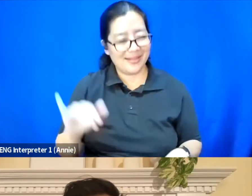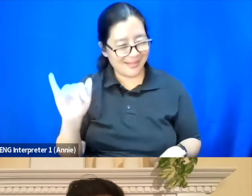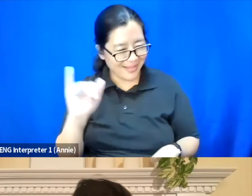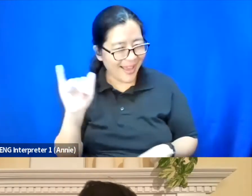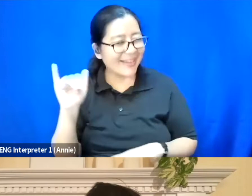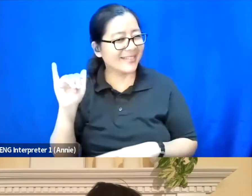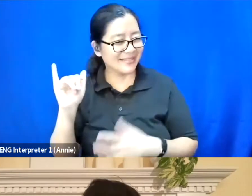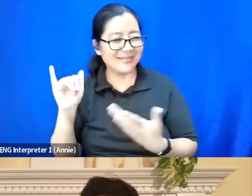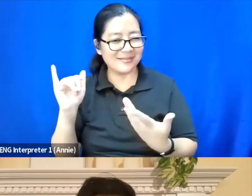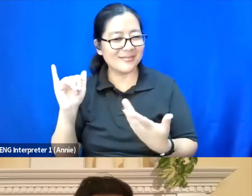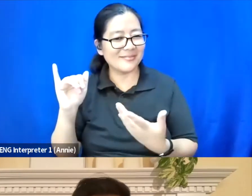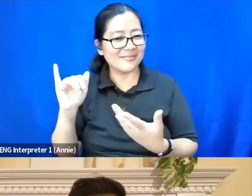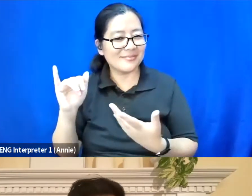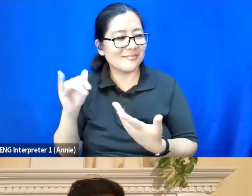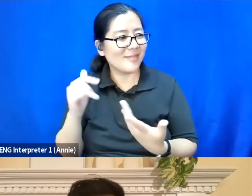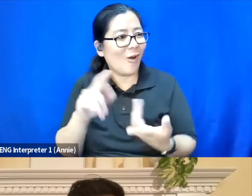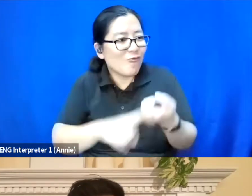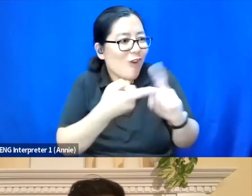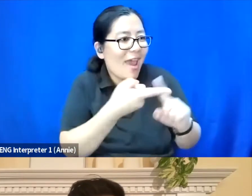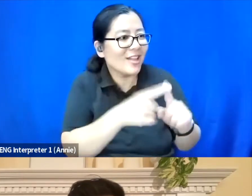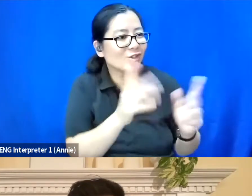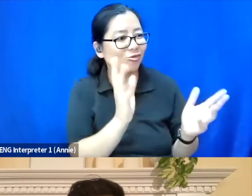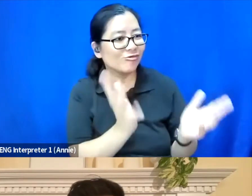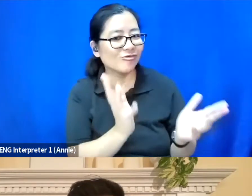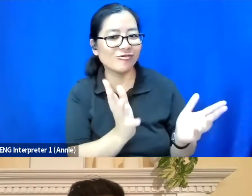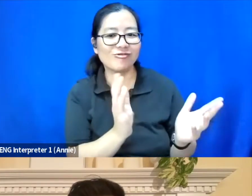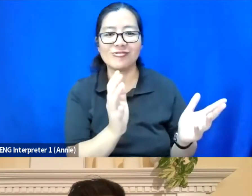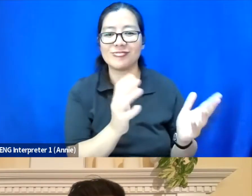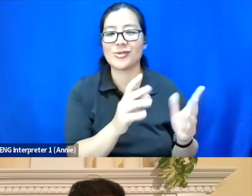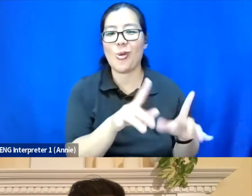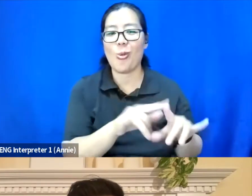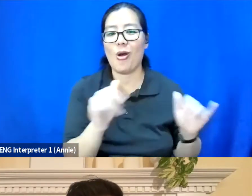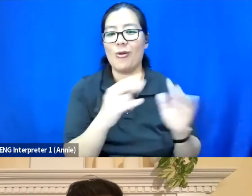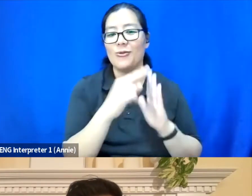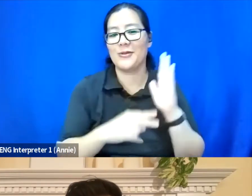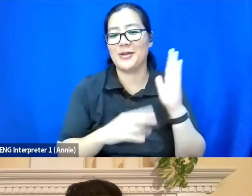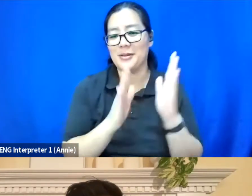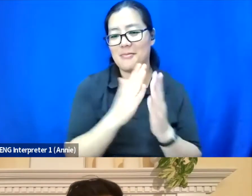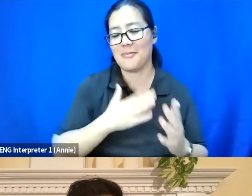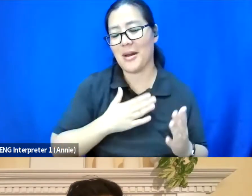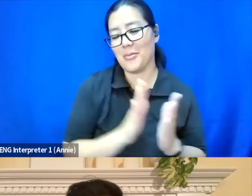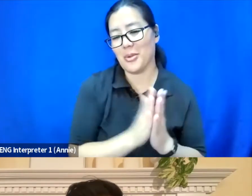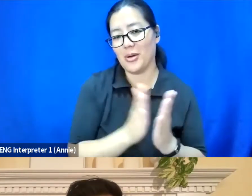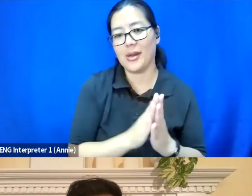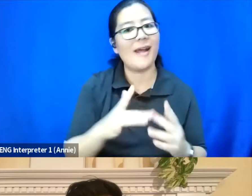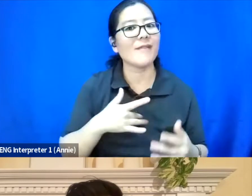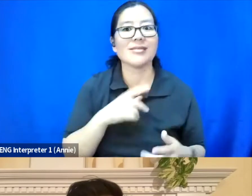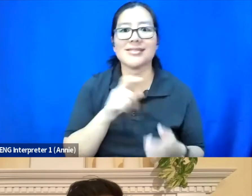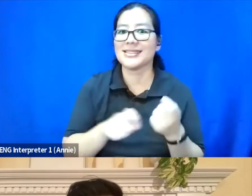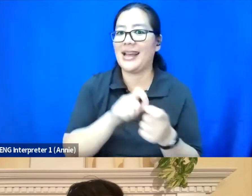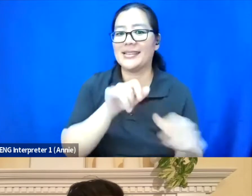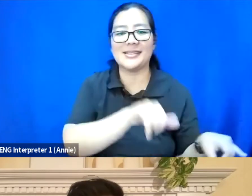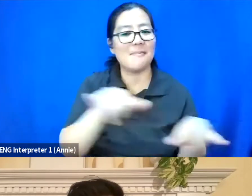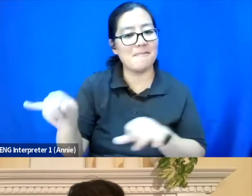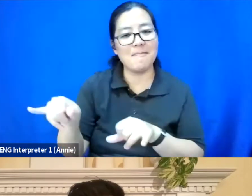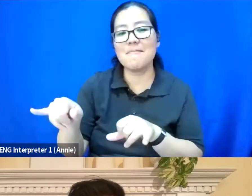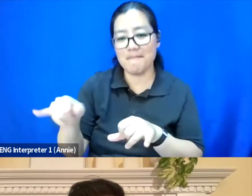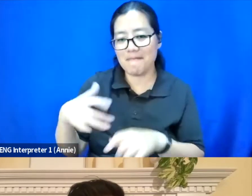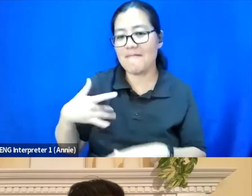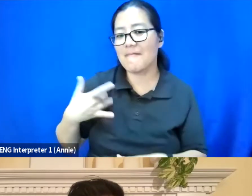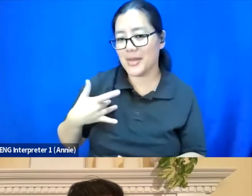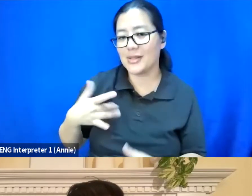you know, the spit cup, and various elements that are very much a part of her life.